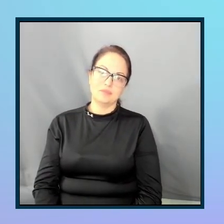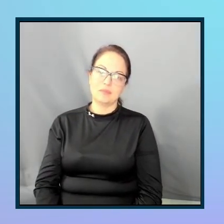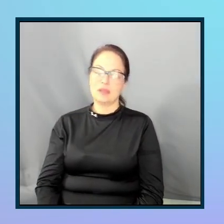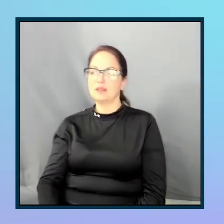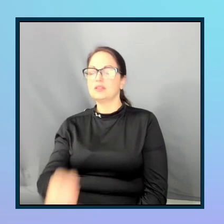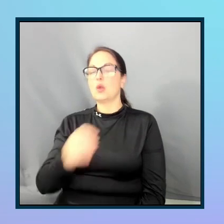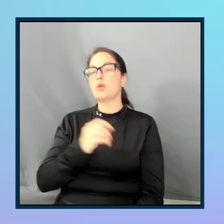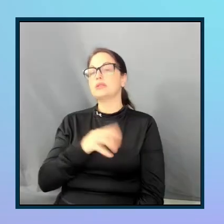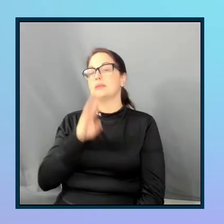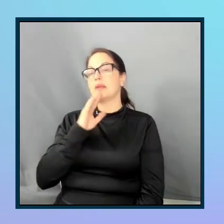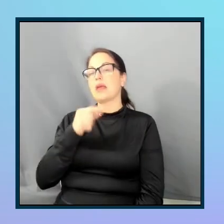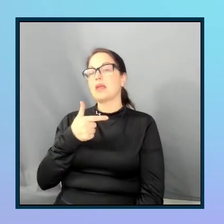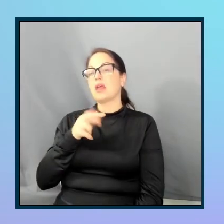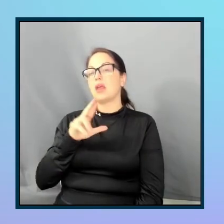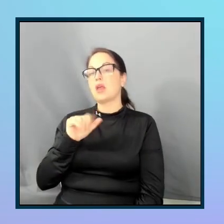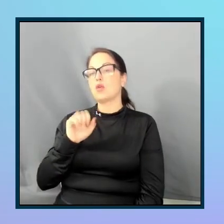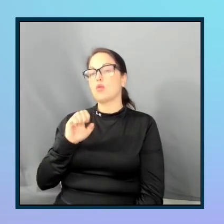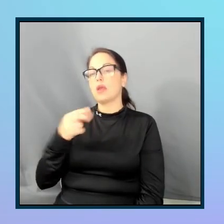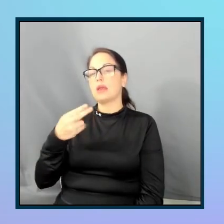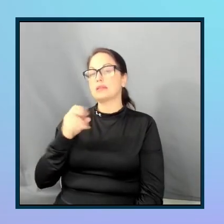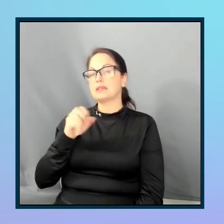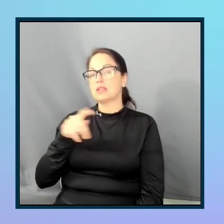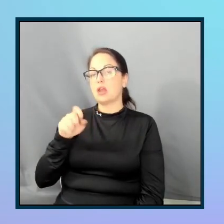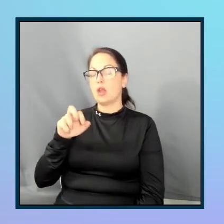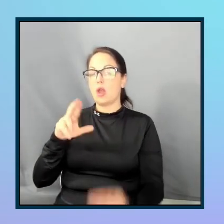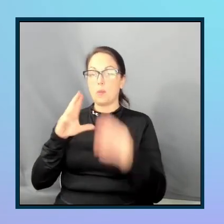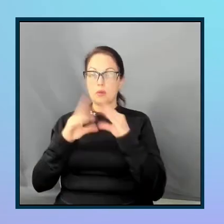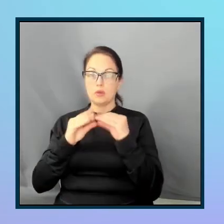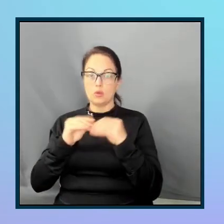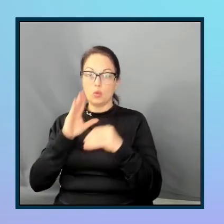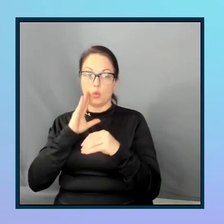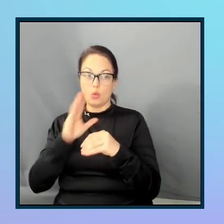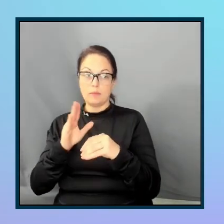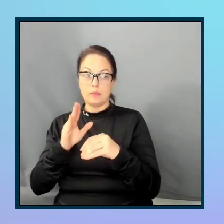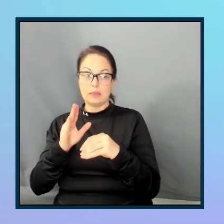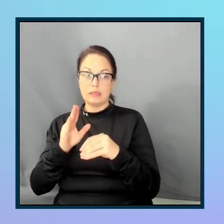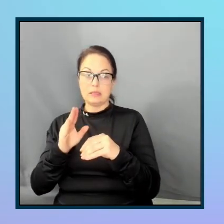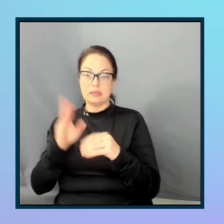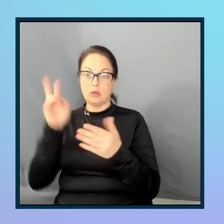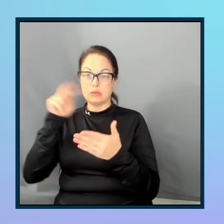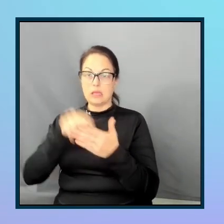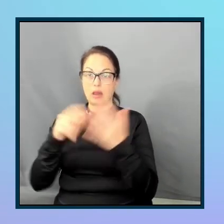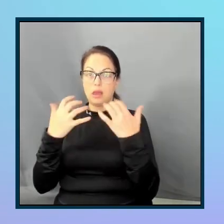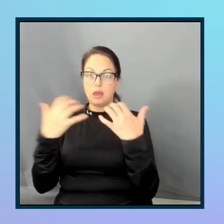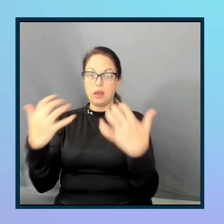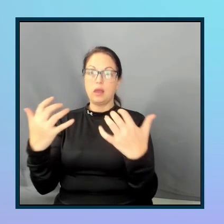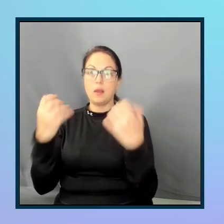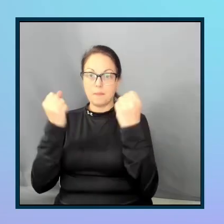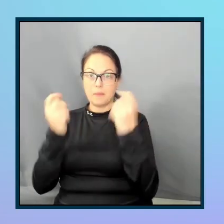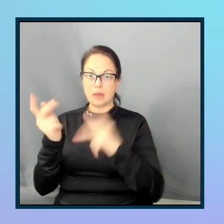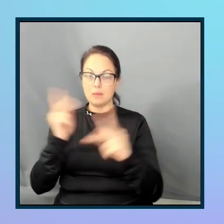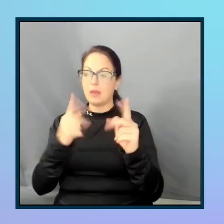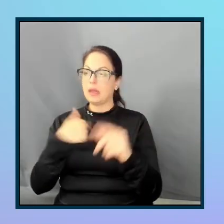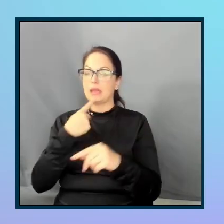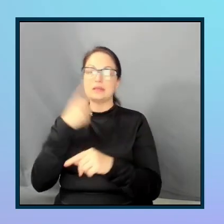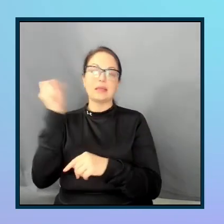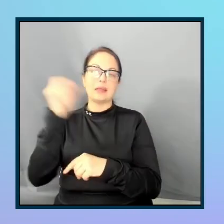was, you know, kind of nerve wracking, right? You're gonna be speaking in front of a bunch of people. but then I said yes to that, and that led to the next thing and the next thing.